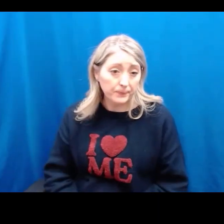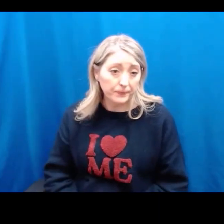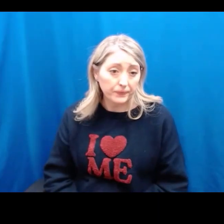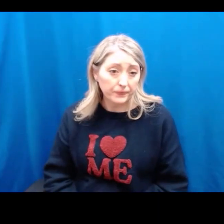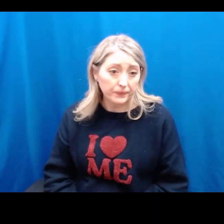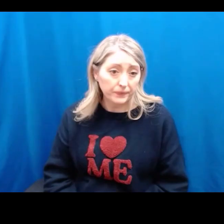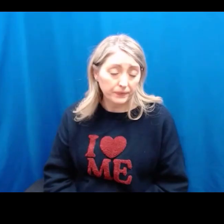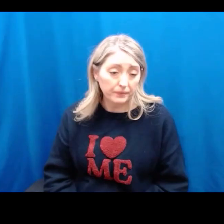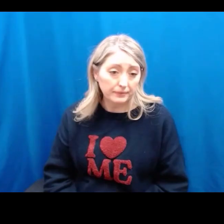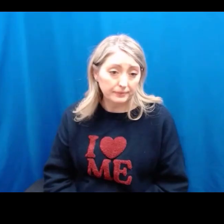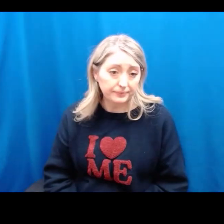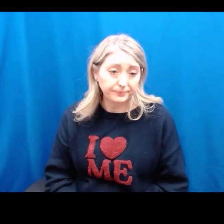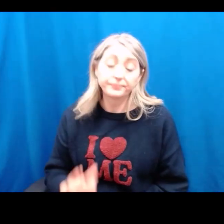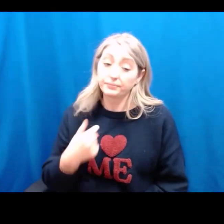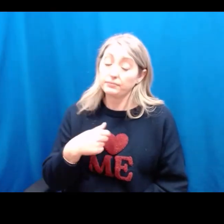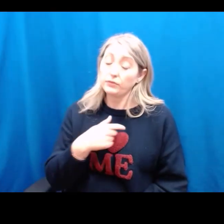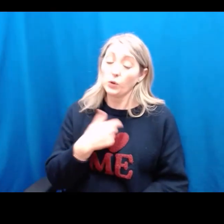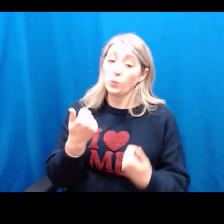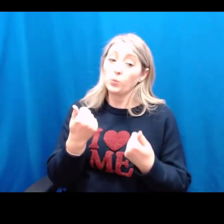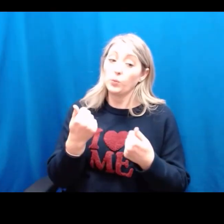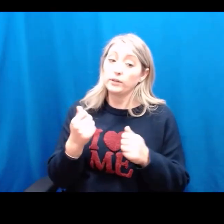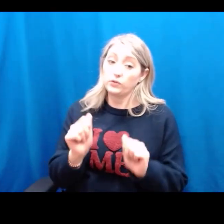mean, I will say we did try that. And there was an issue at